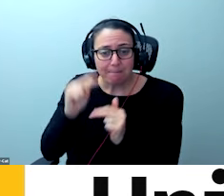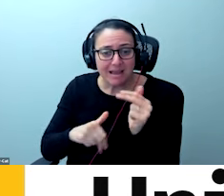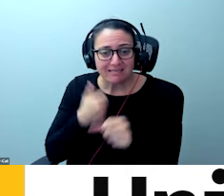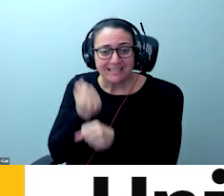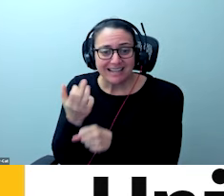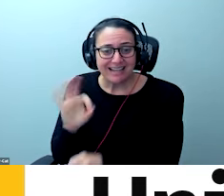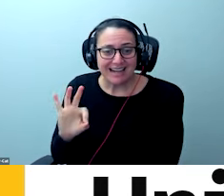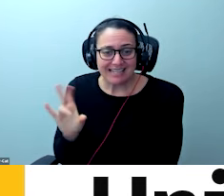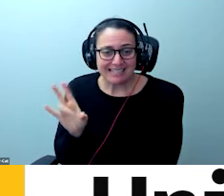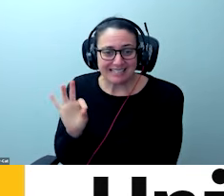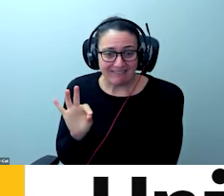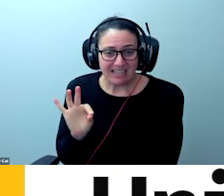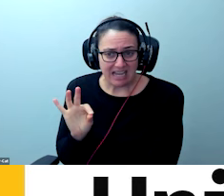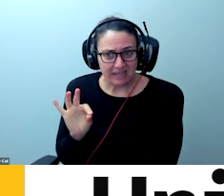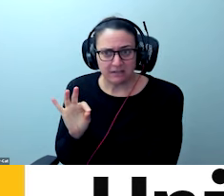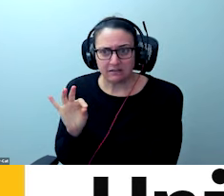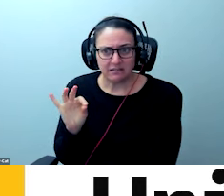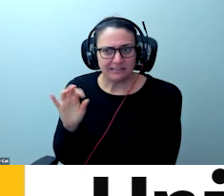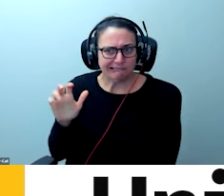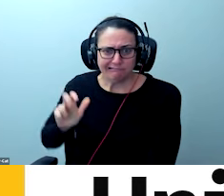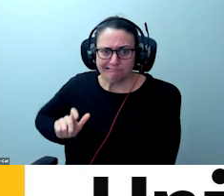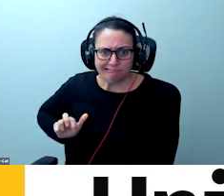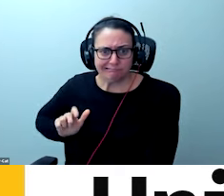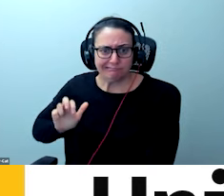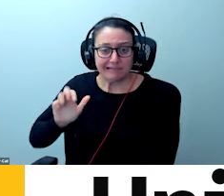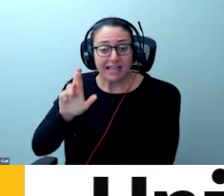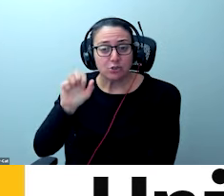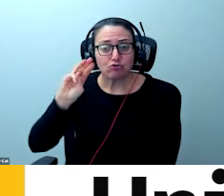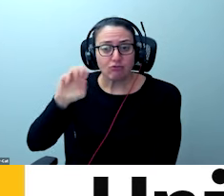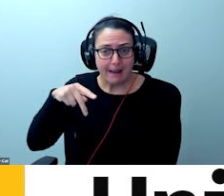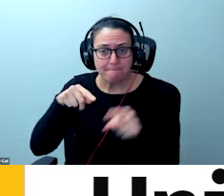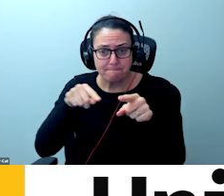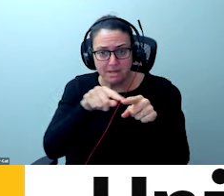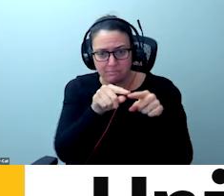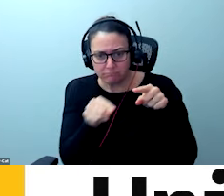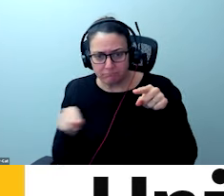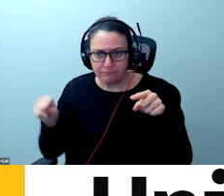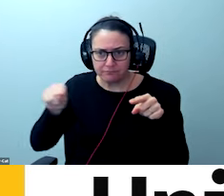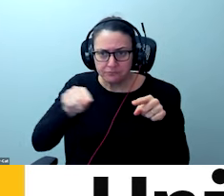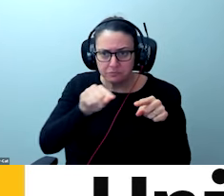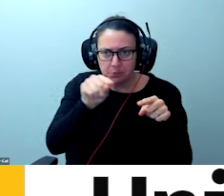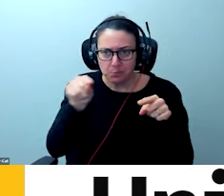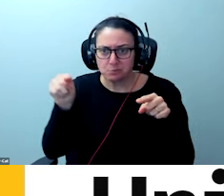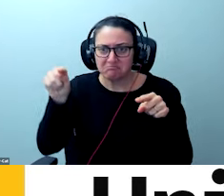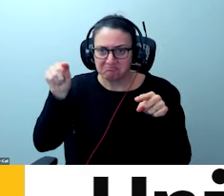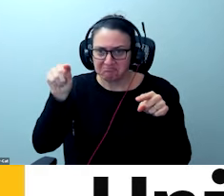and it's this massive staircase with a ramp that snakes its way up through it.